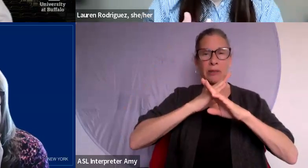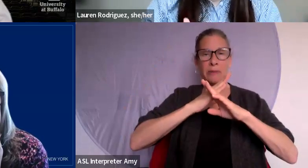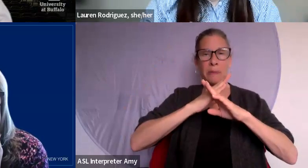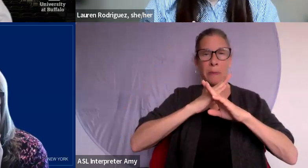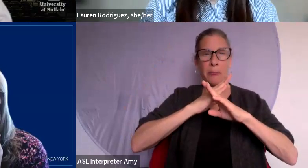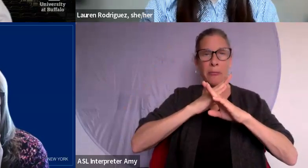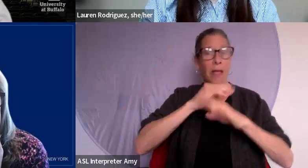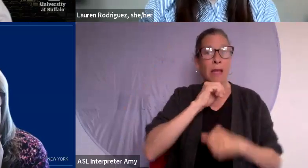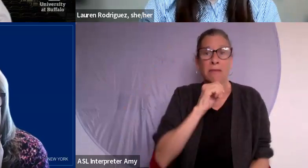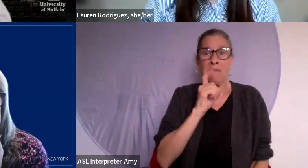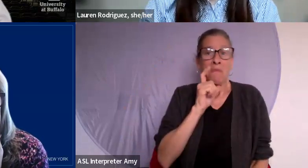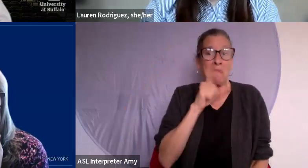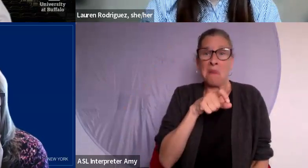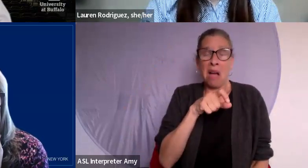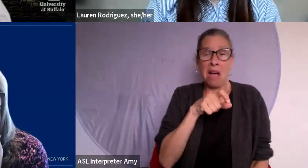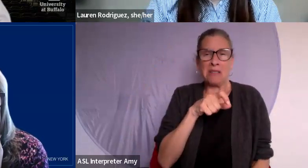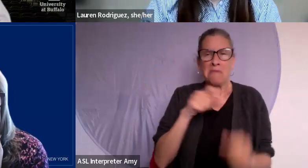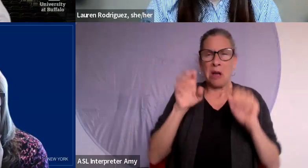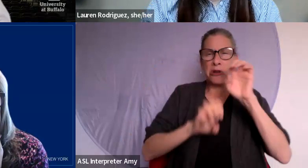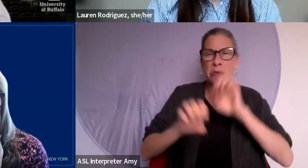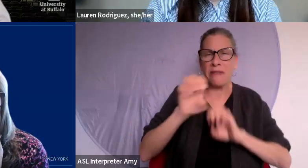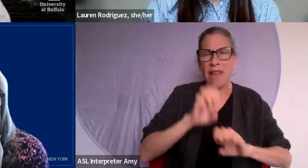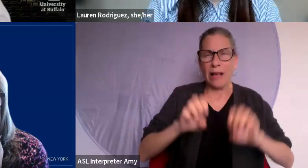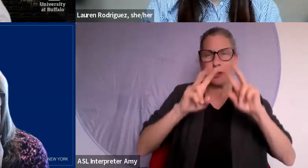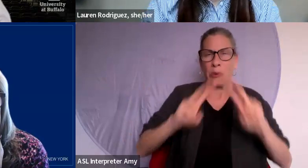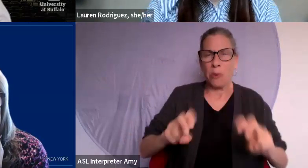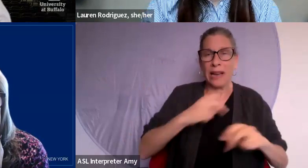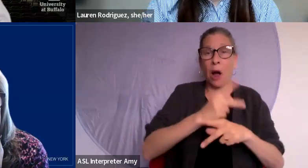necessarily to evaluate a product against the WCAG